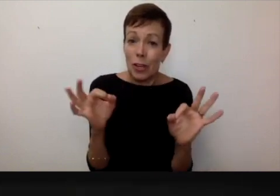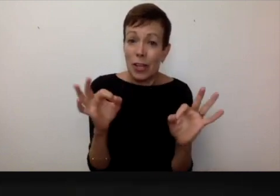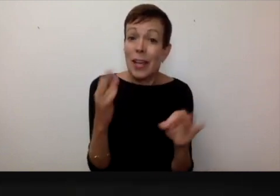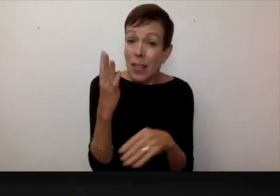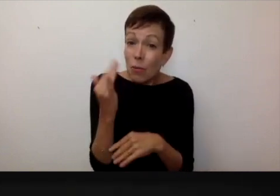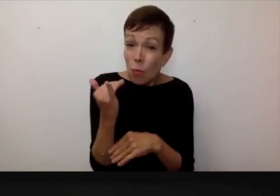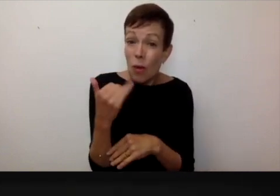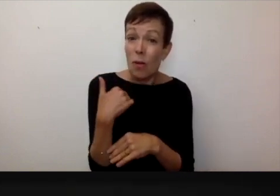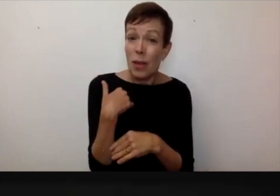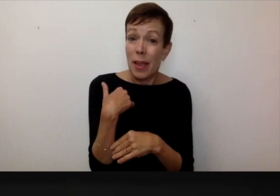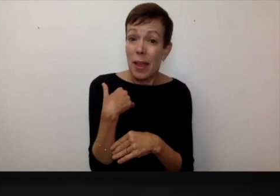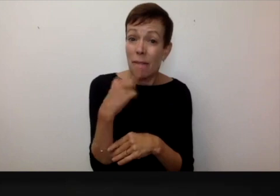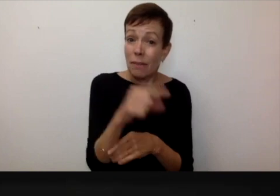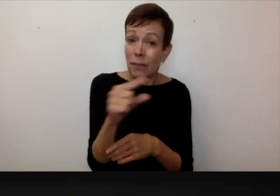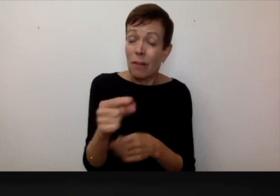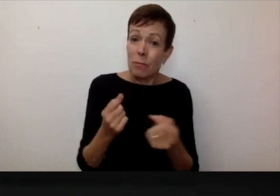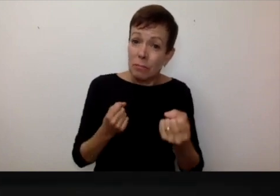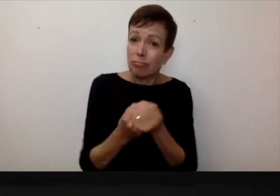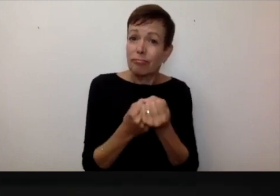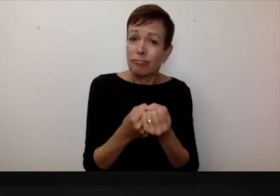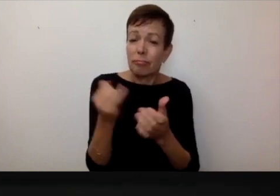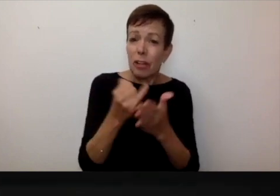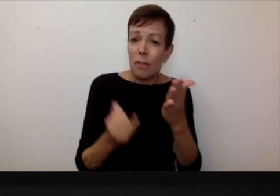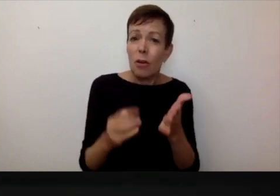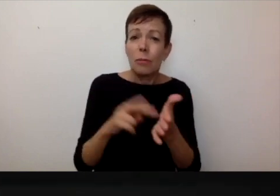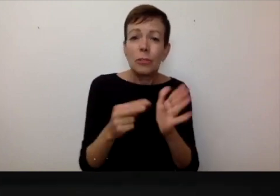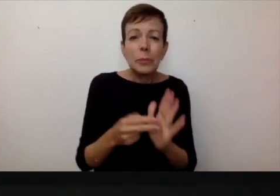and the expression and the heart of artists anytime